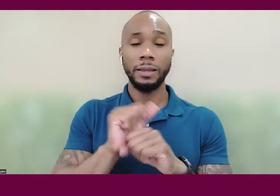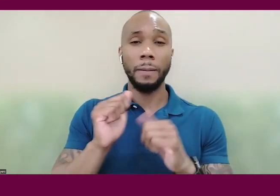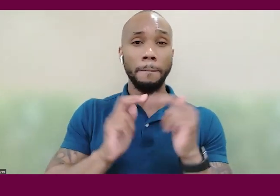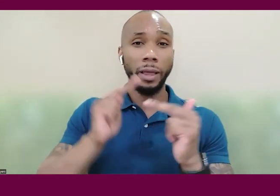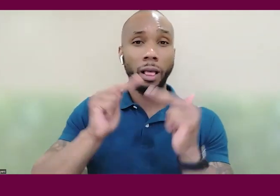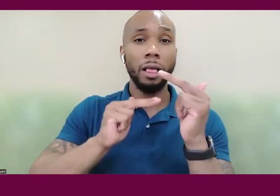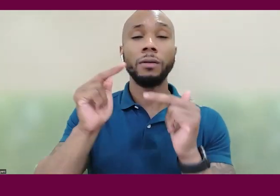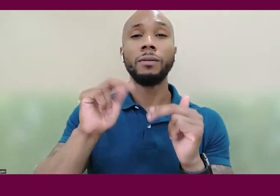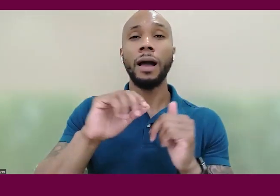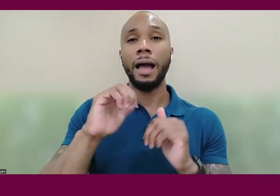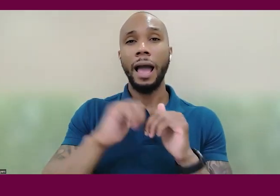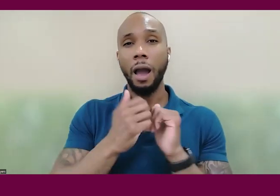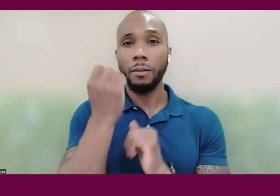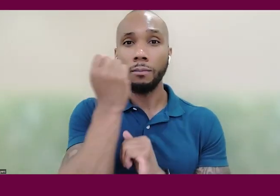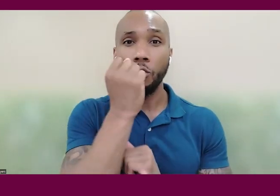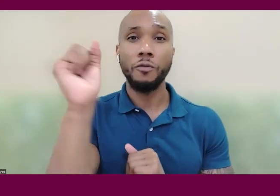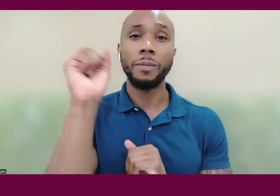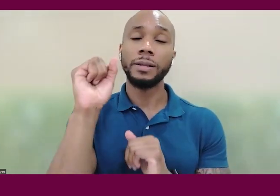That's how movements are built.